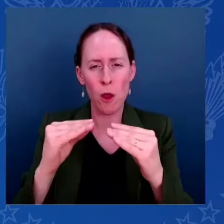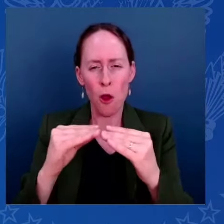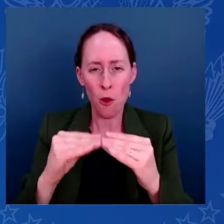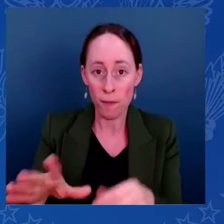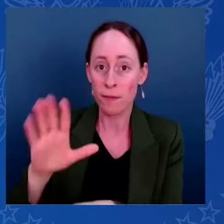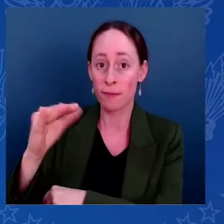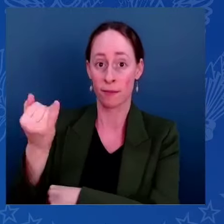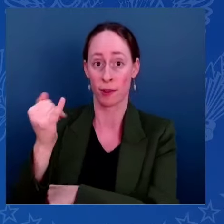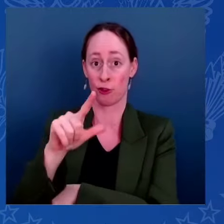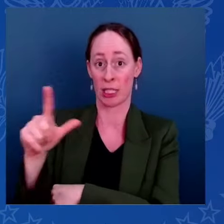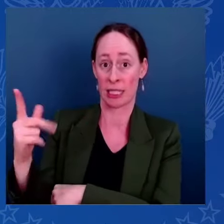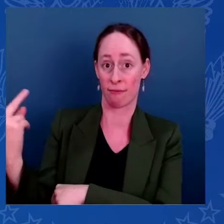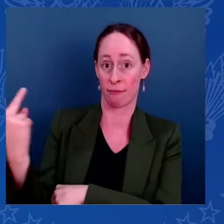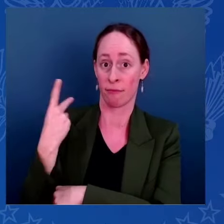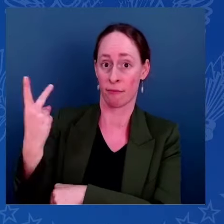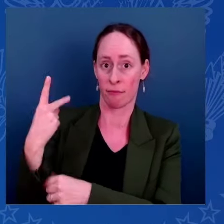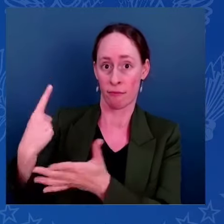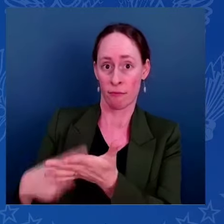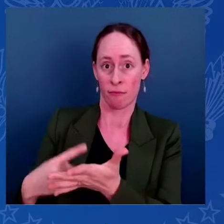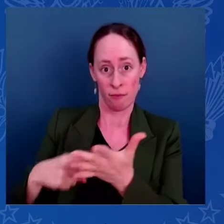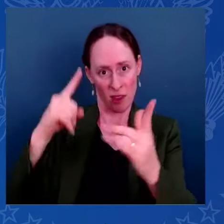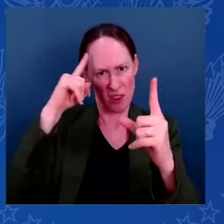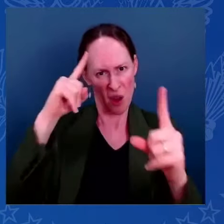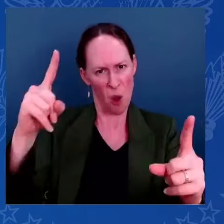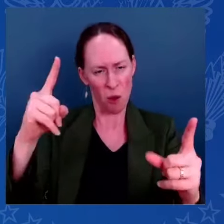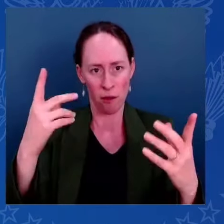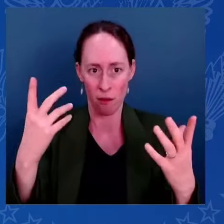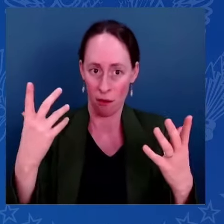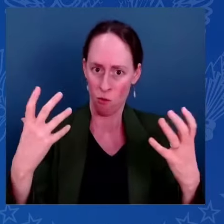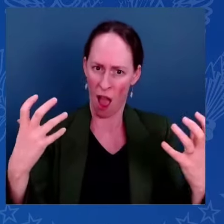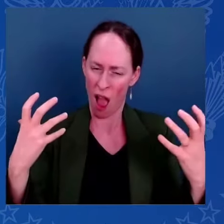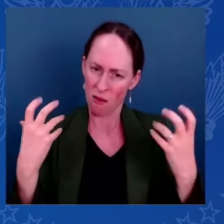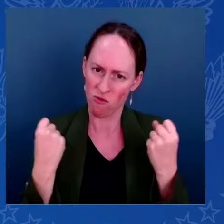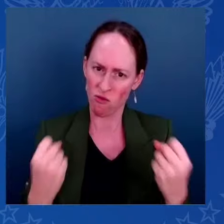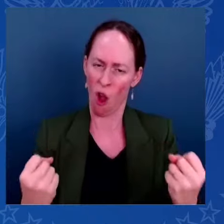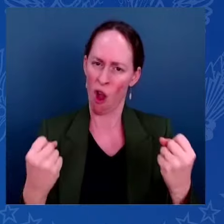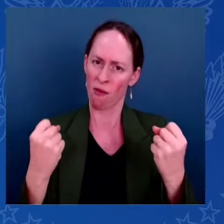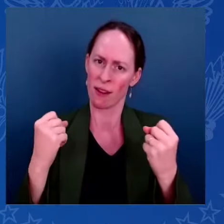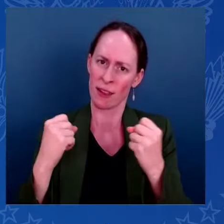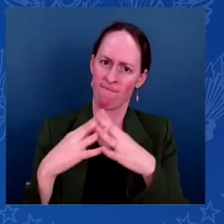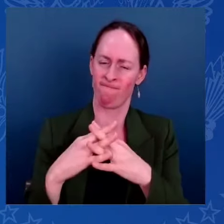And that's what we did. Imagine using mRNA vaccines to kill cancer cells.